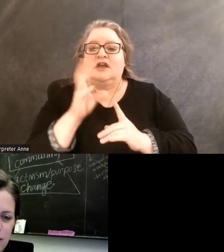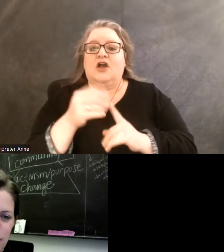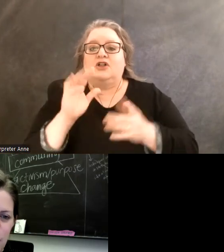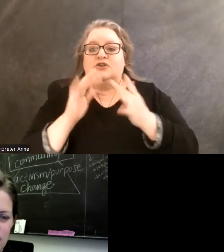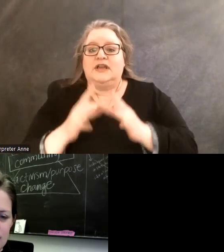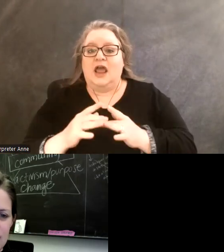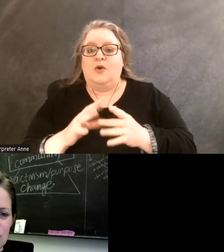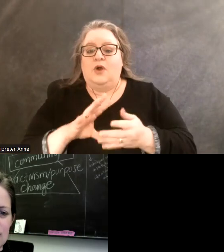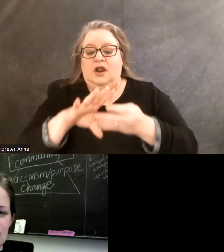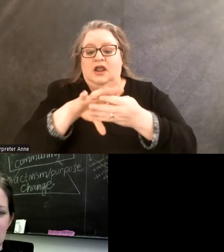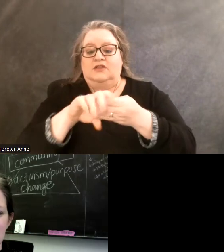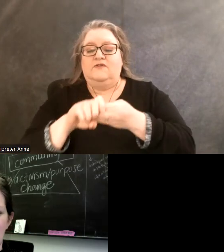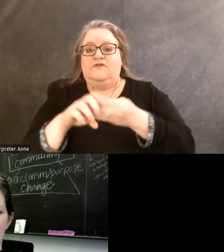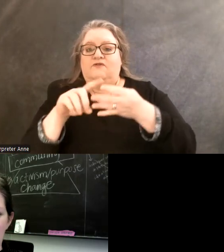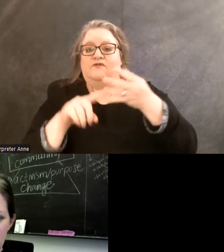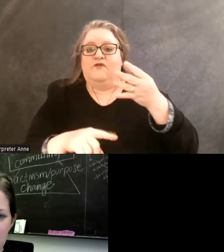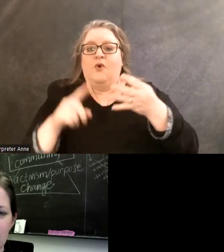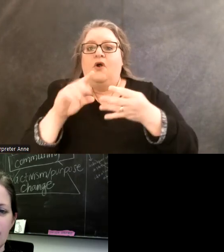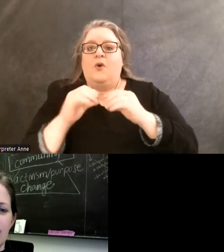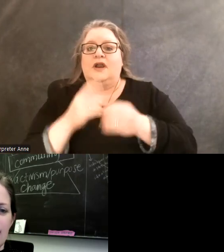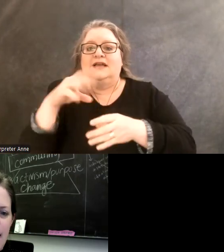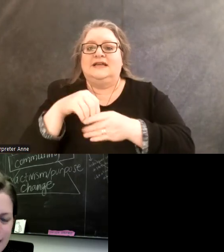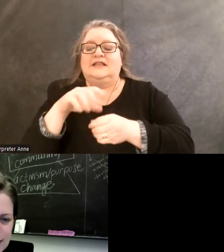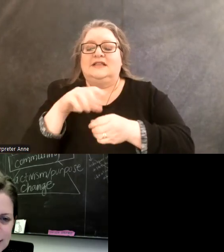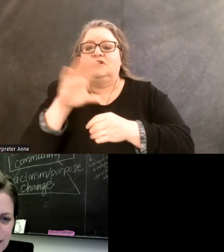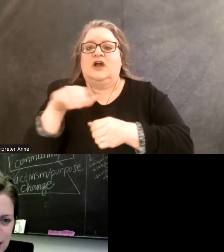different organizations in the Chicago area: Access Living,